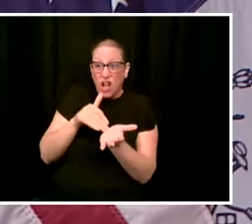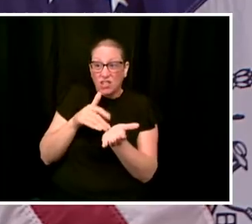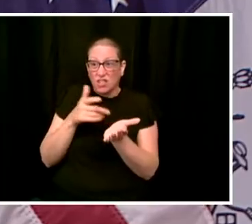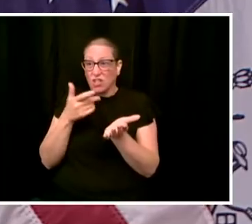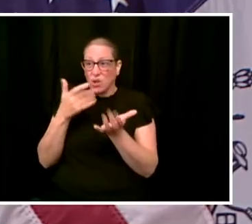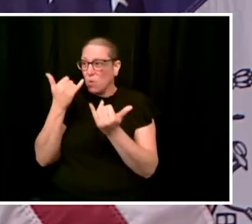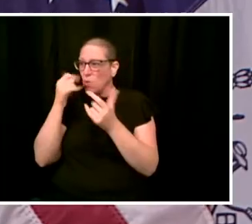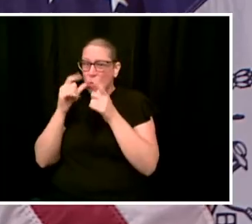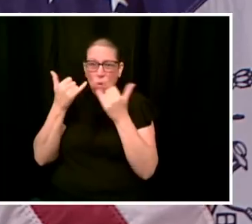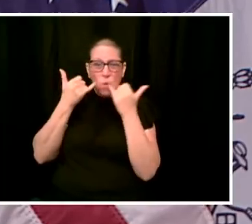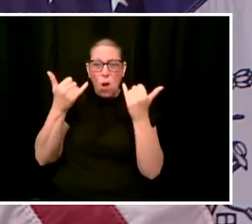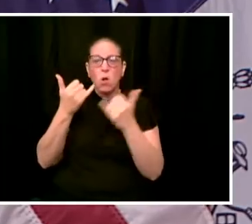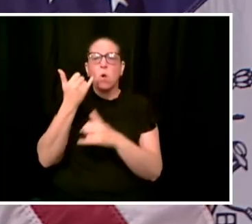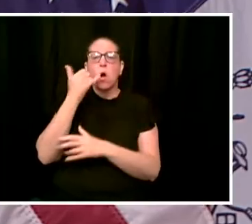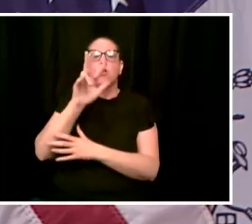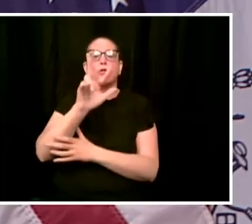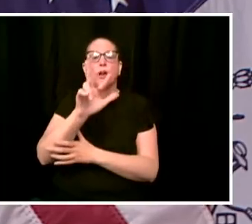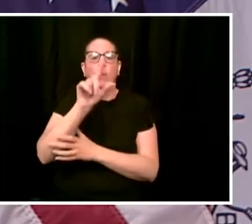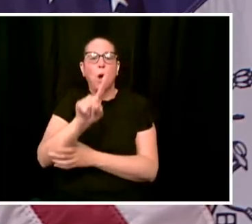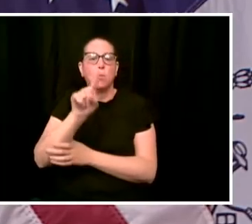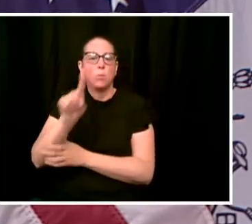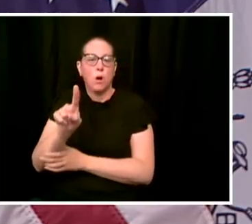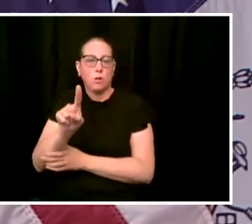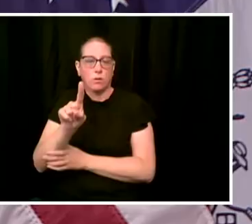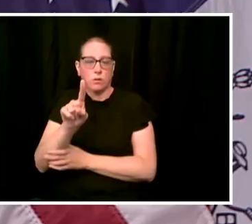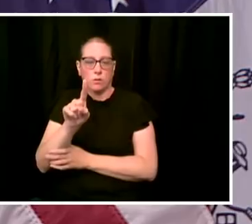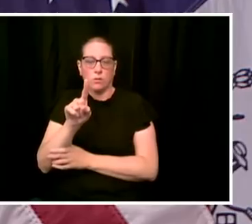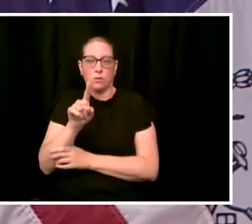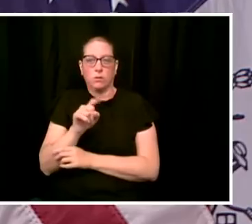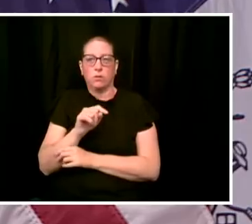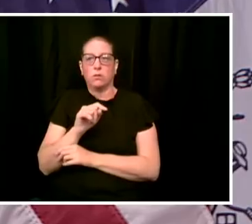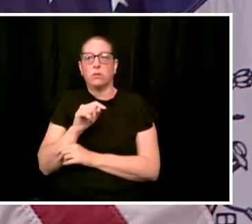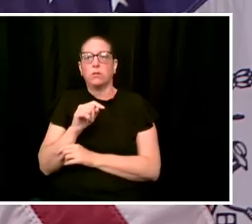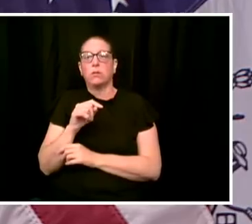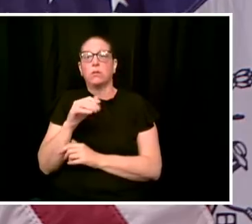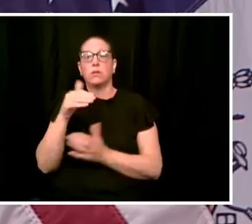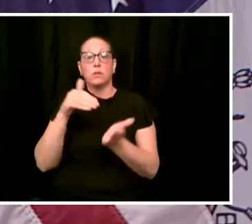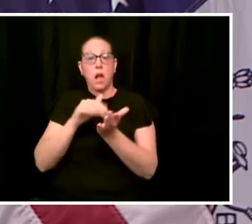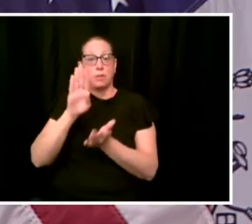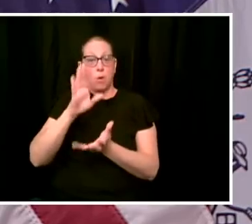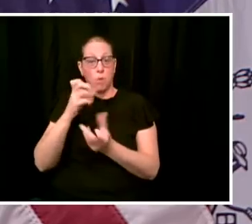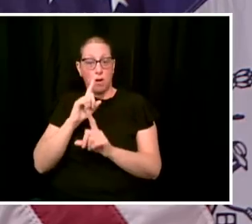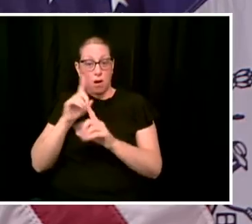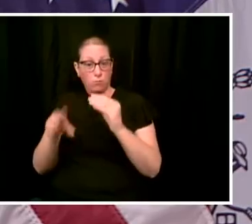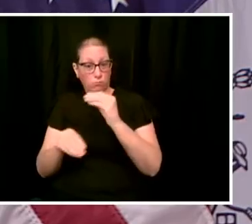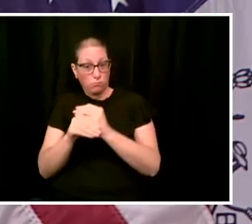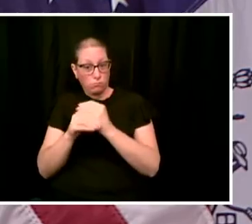NOT KNOW WHERE TO TURN CANCA LL 311 AND GET